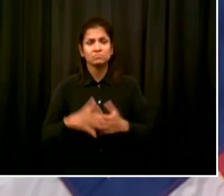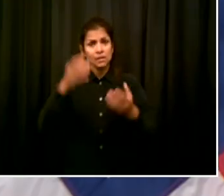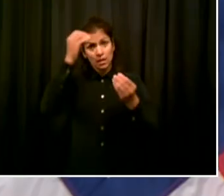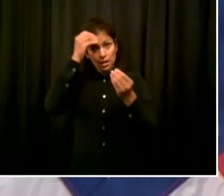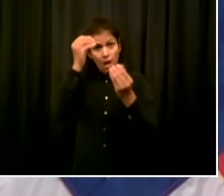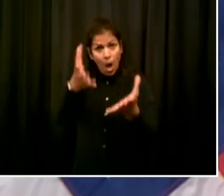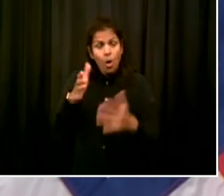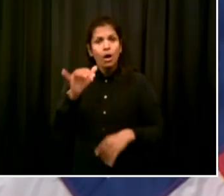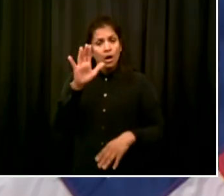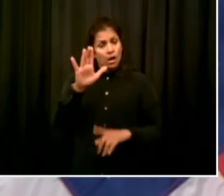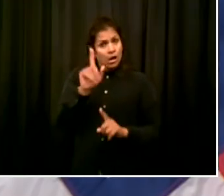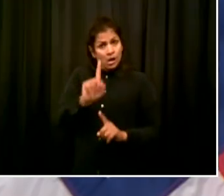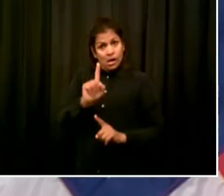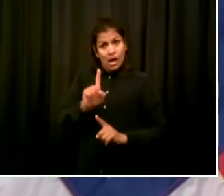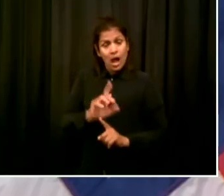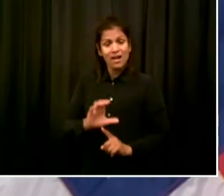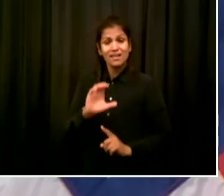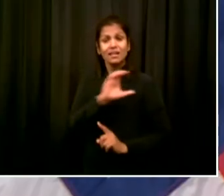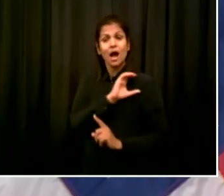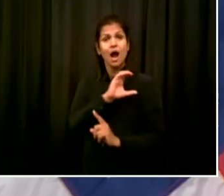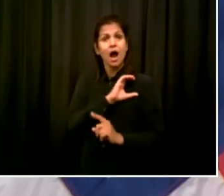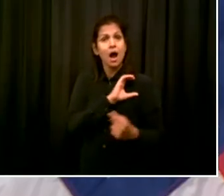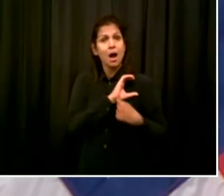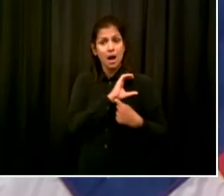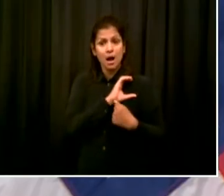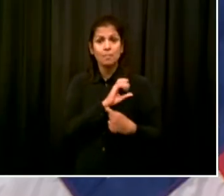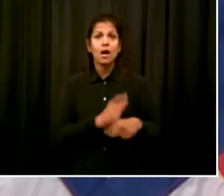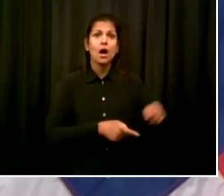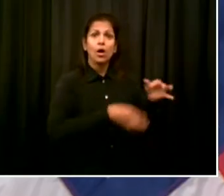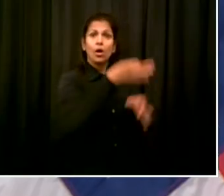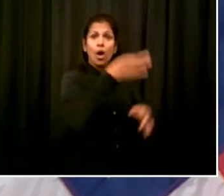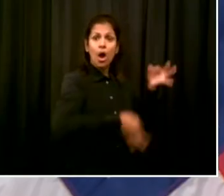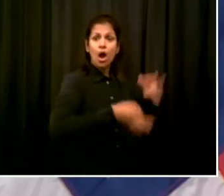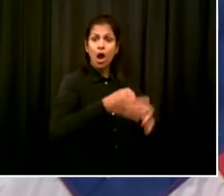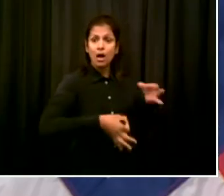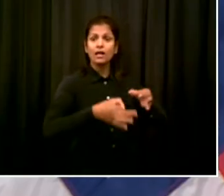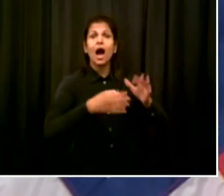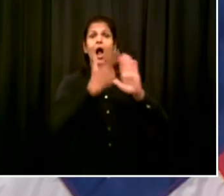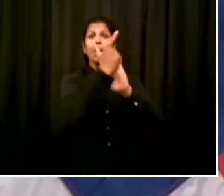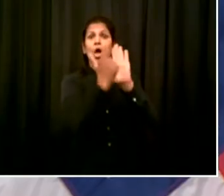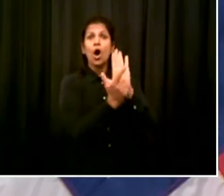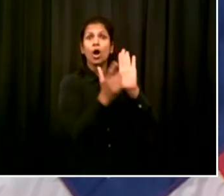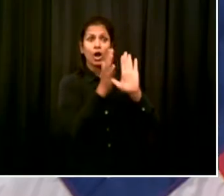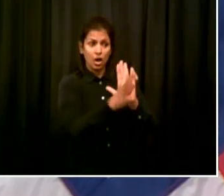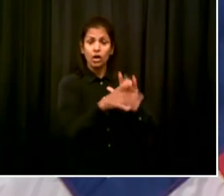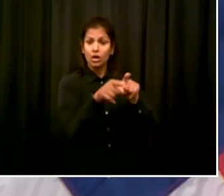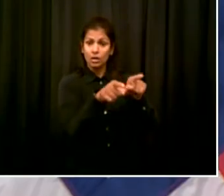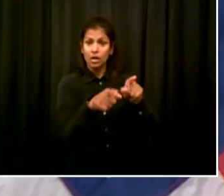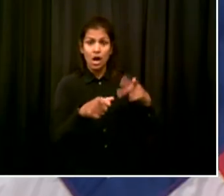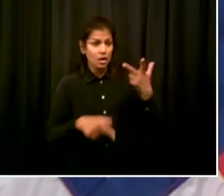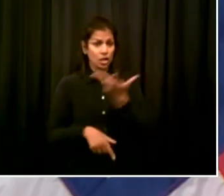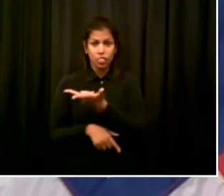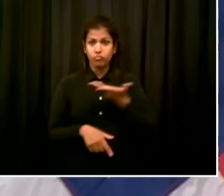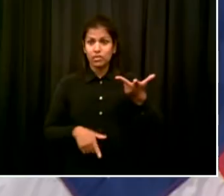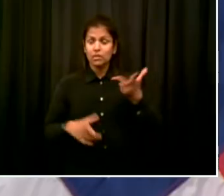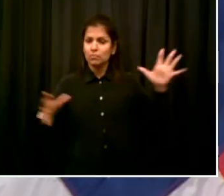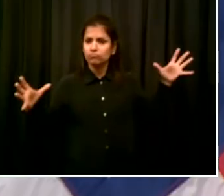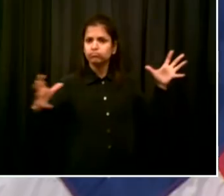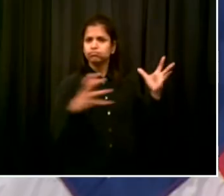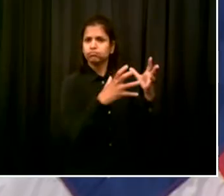PROSECUTI ONA ND MEMBERS OF NYPD WORK, I COULDN'T TELL YOU HOW CLOSE THEY WORK